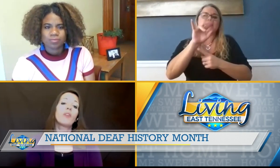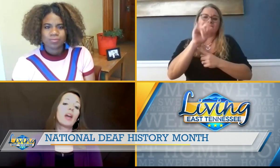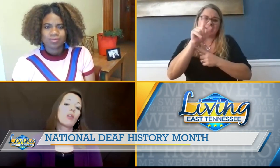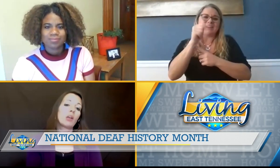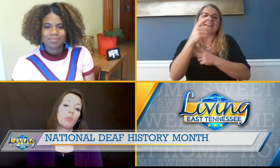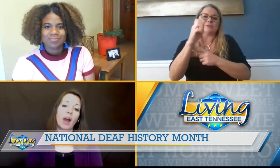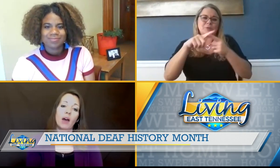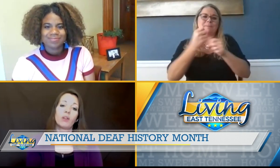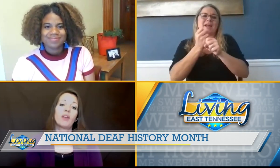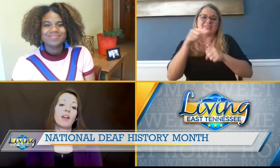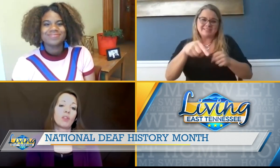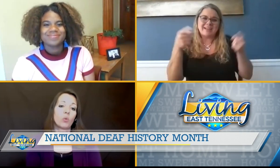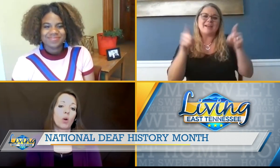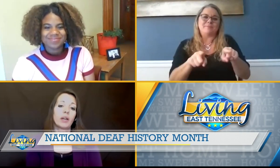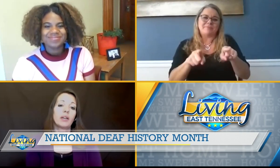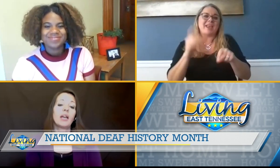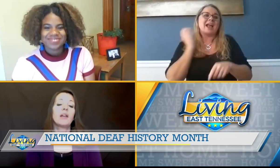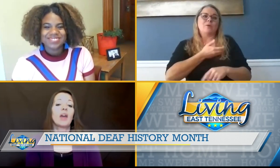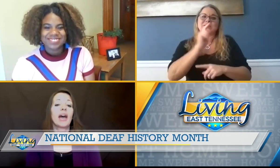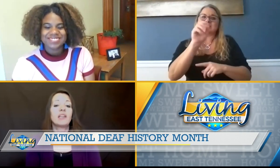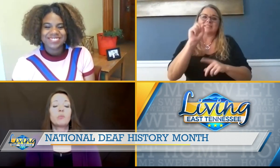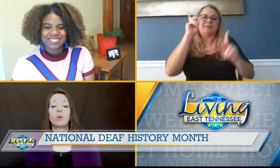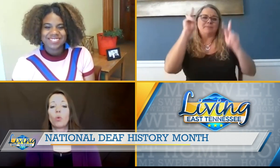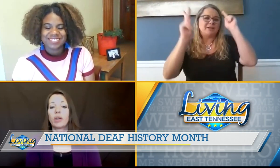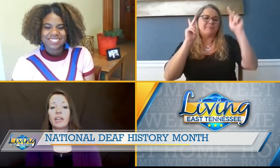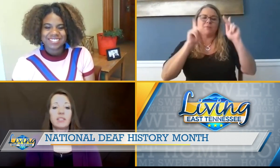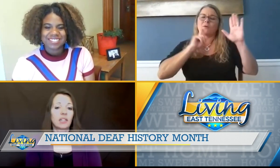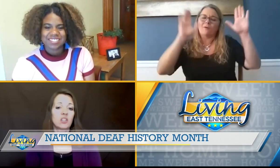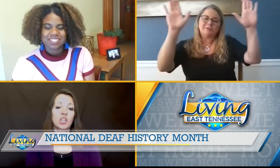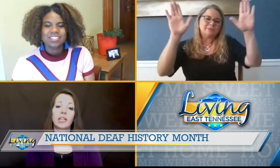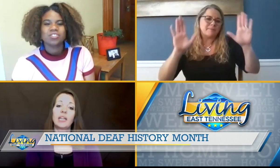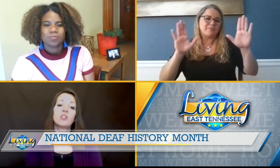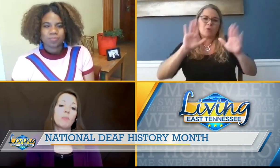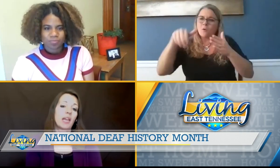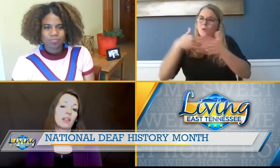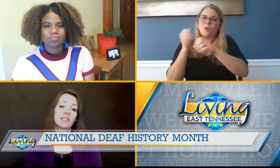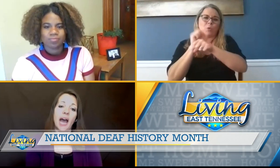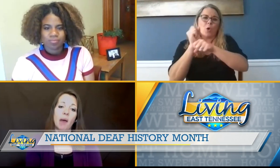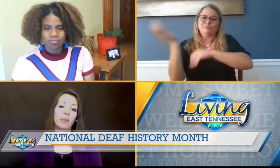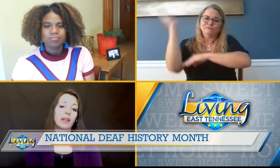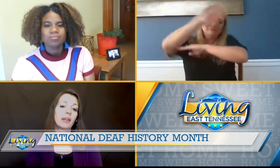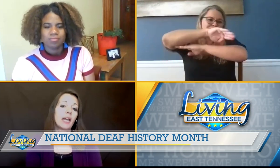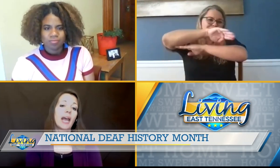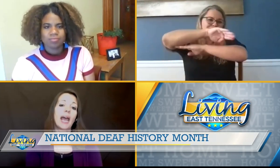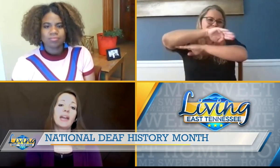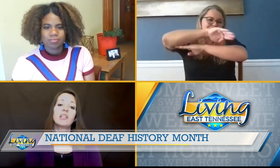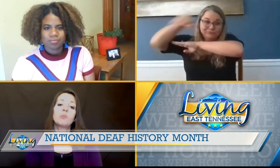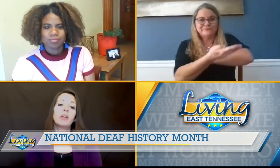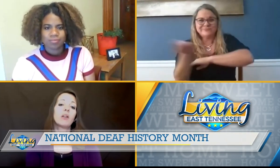TECHNOLOGY HOME SO THAT THEY CAN HAVE THAT ACCESS AND ALSO ACCESS TO THE INTERNET HAS BEEN